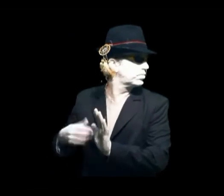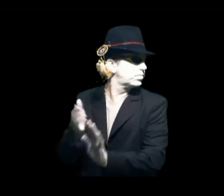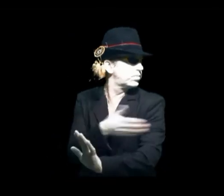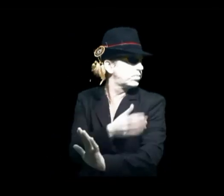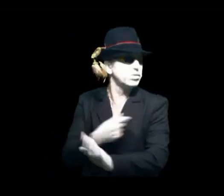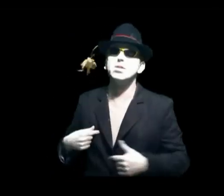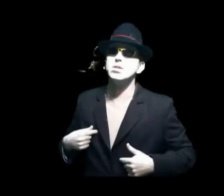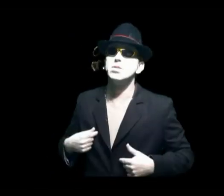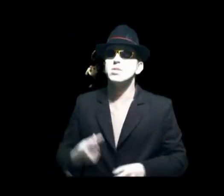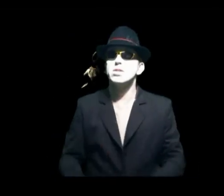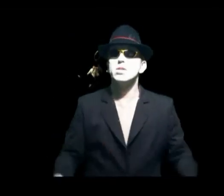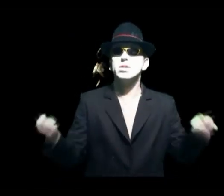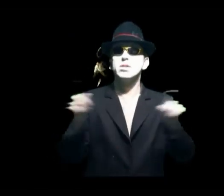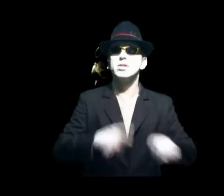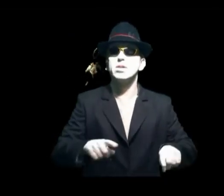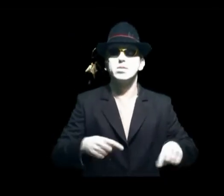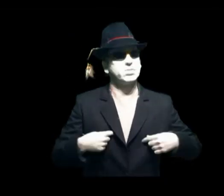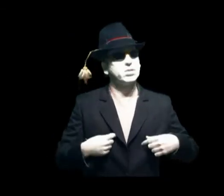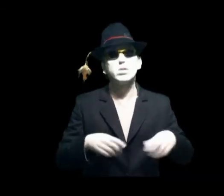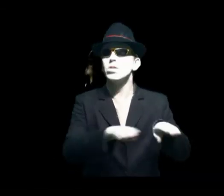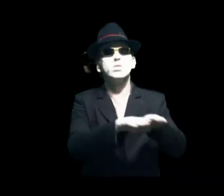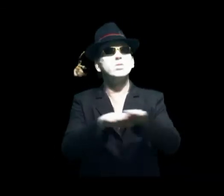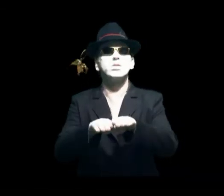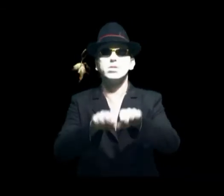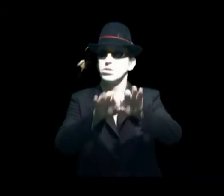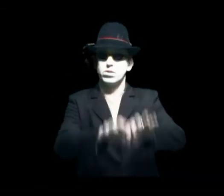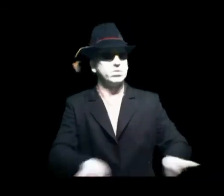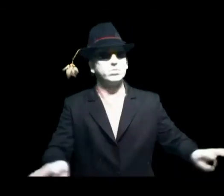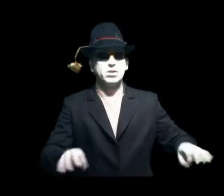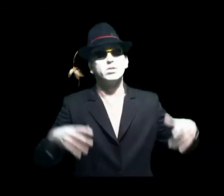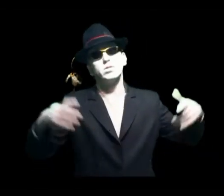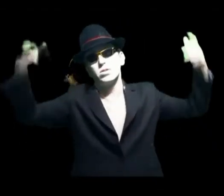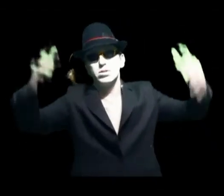yes here I go again with that no justice no peace shit.